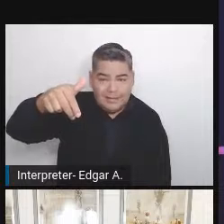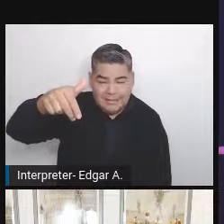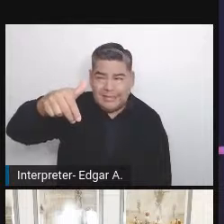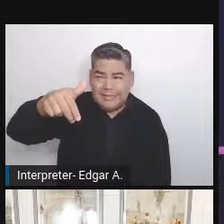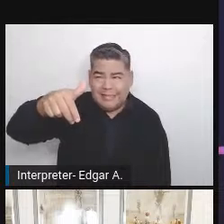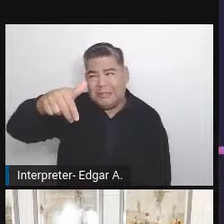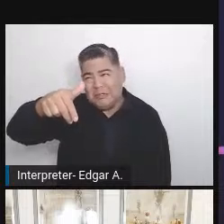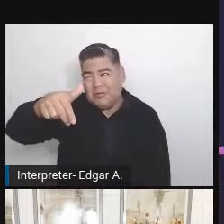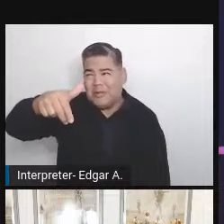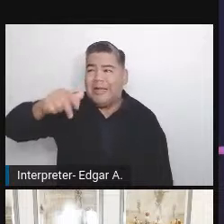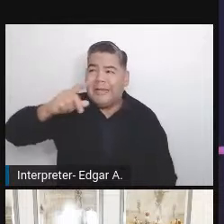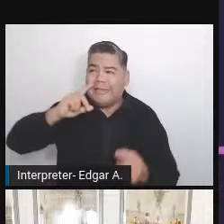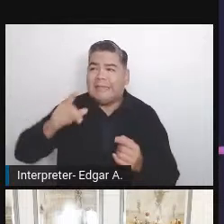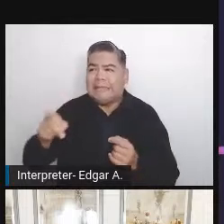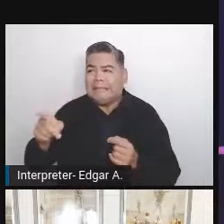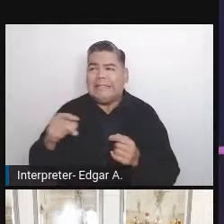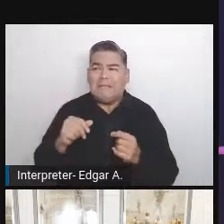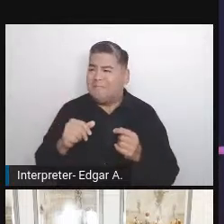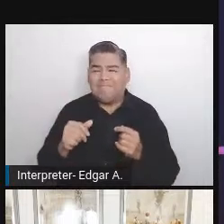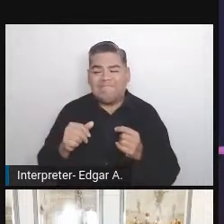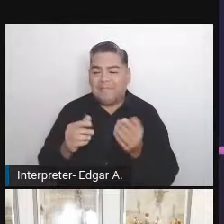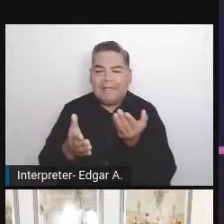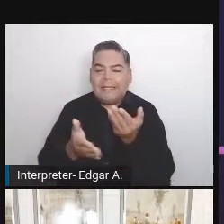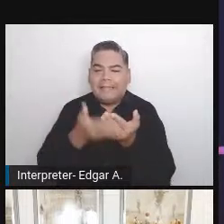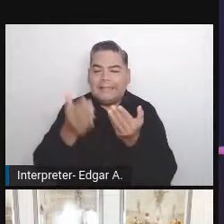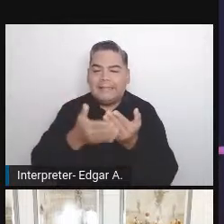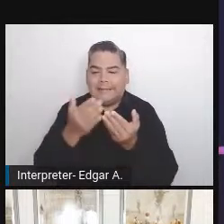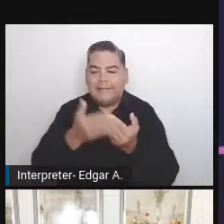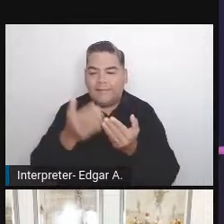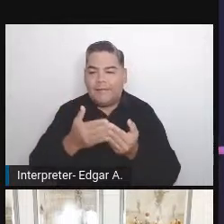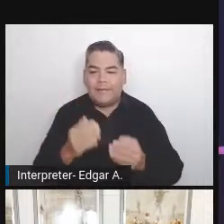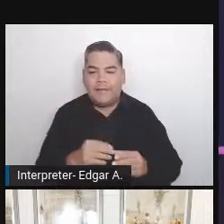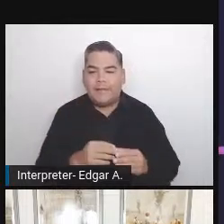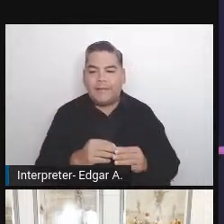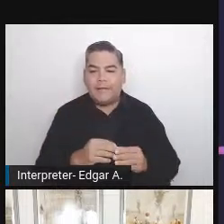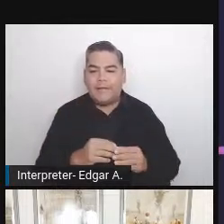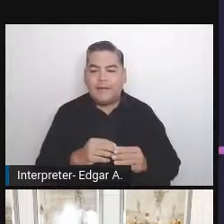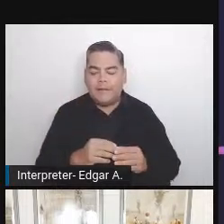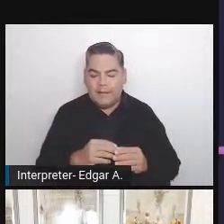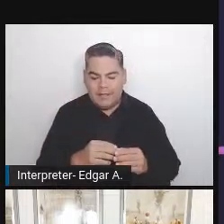another in a quite weird manner. In short, it was not